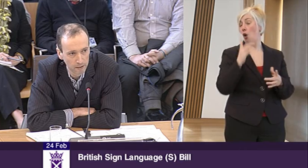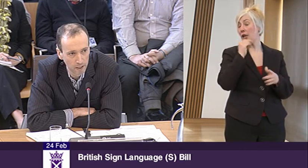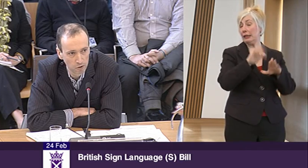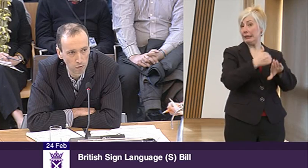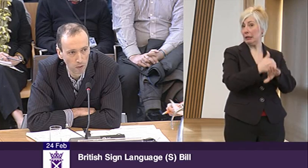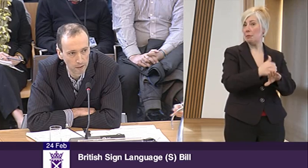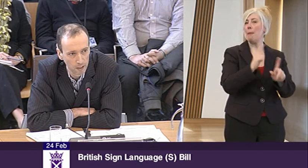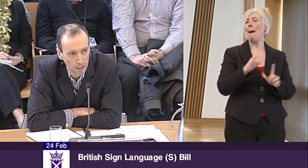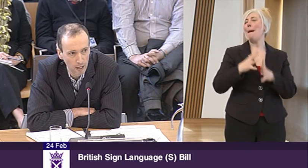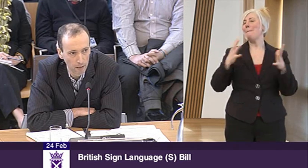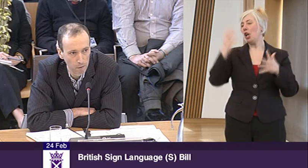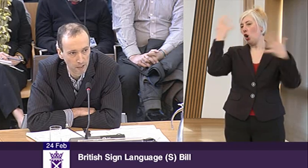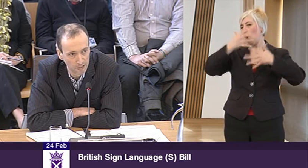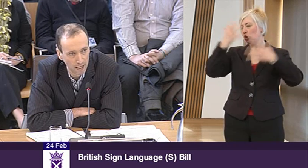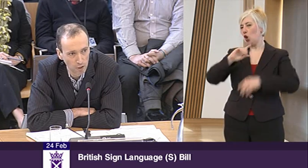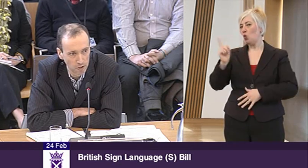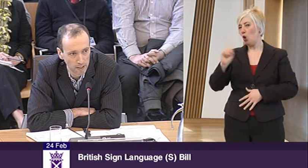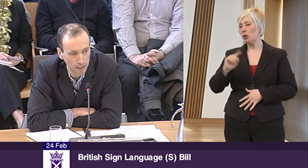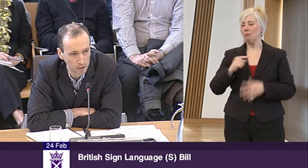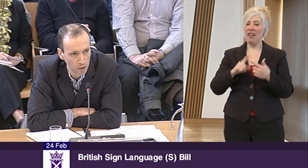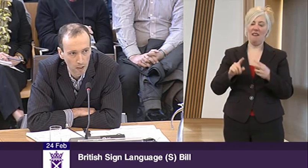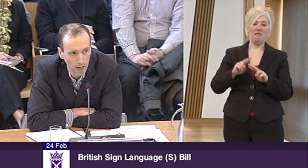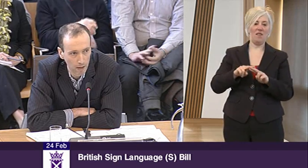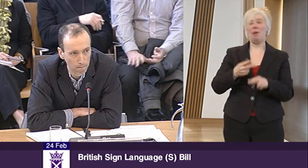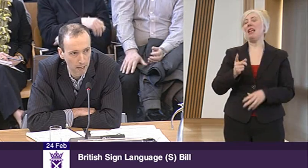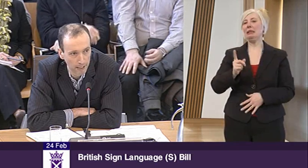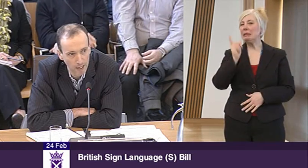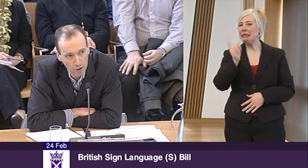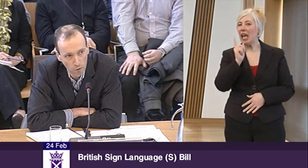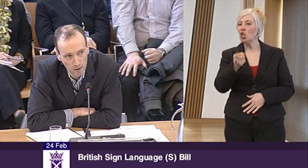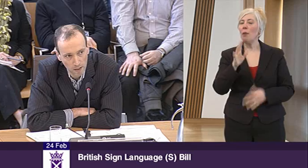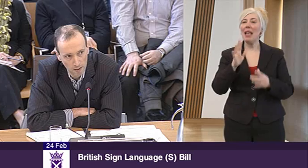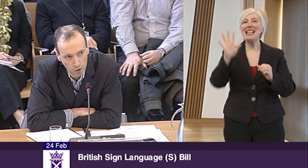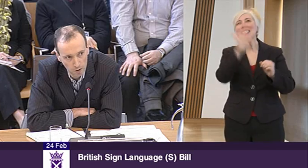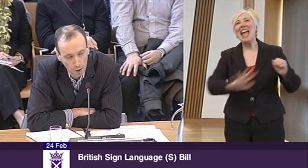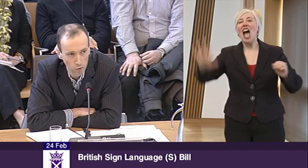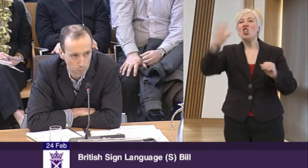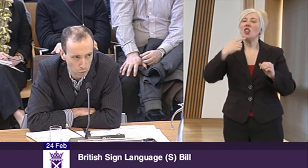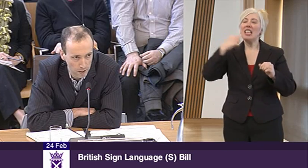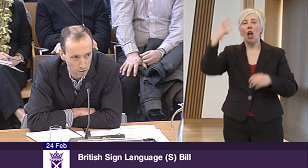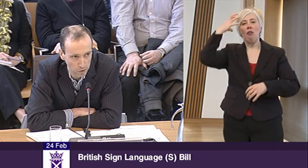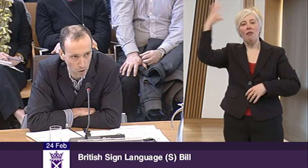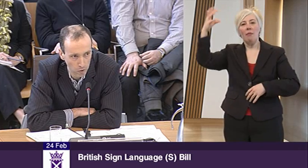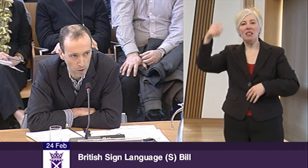We would have a big concern about a national organisation imposing a sanction on a local